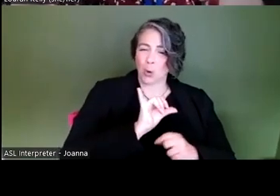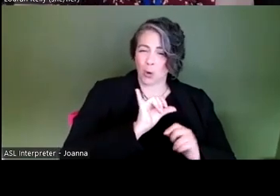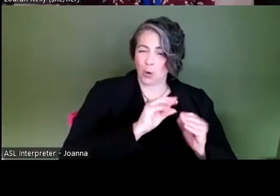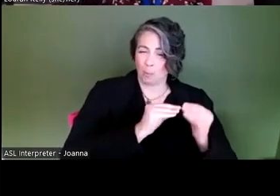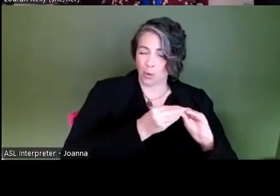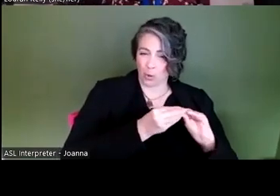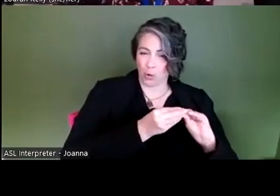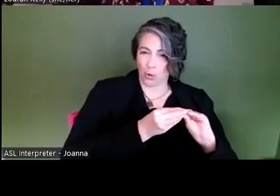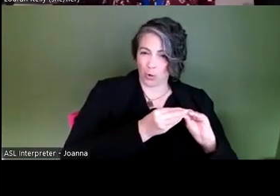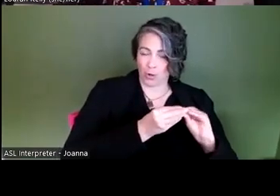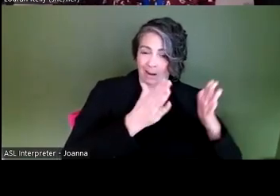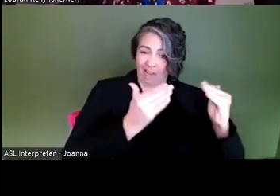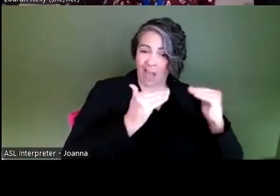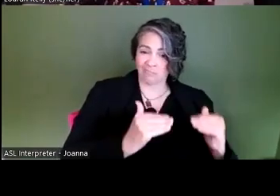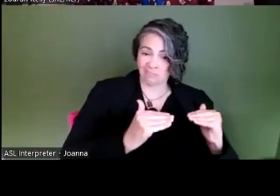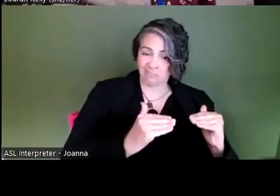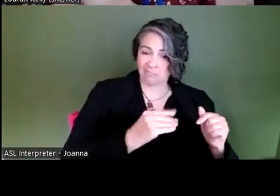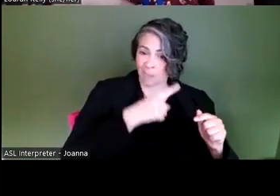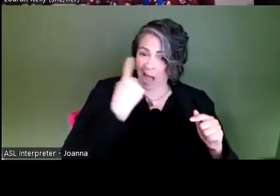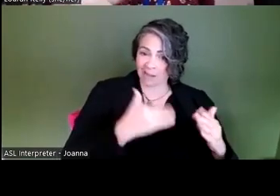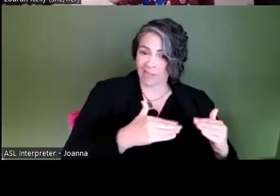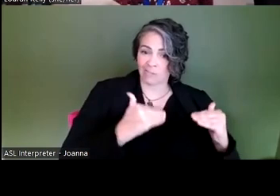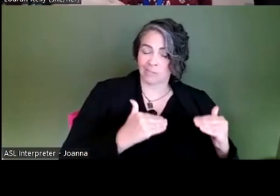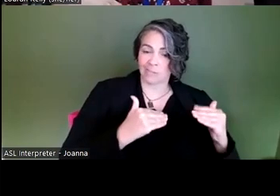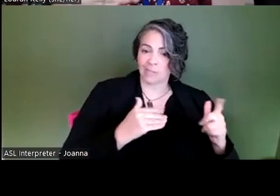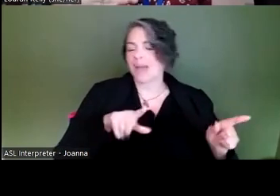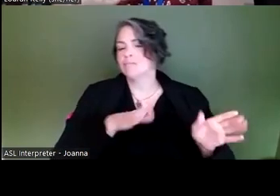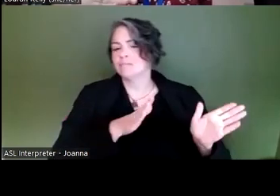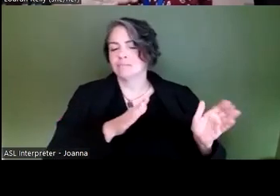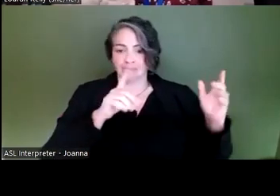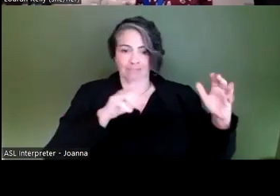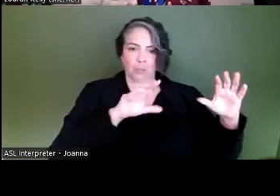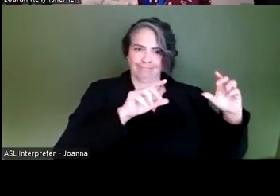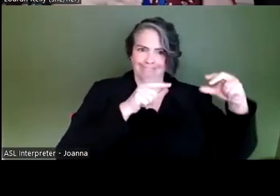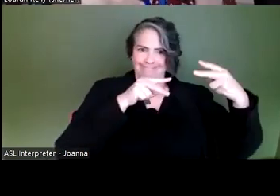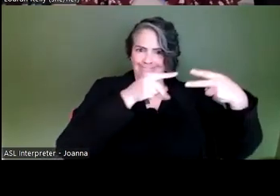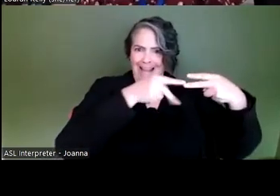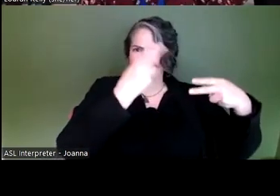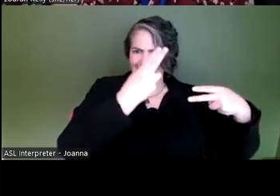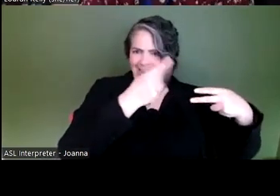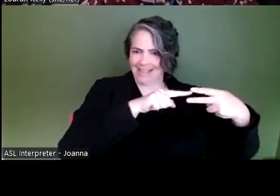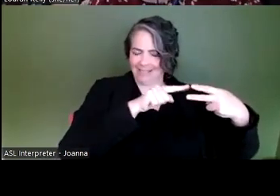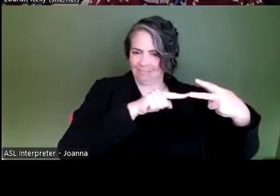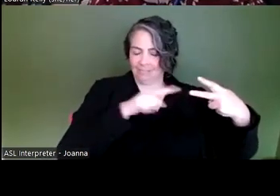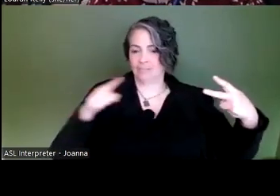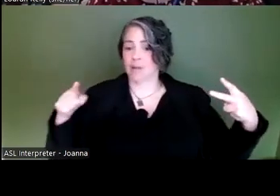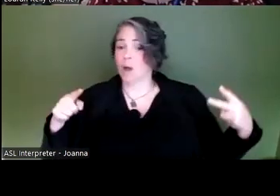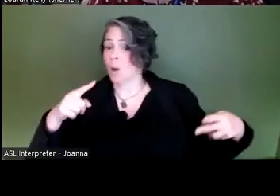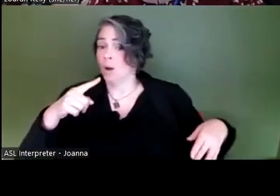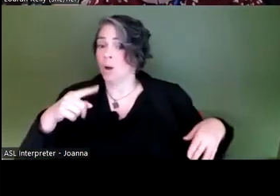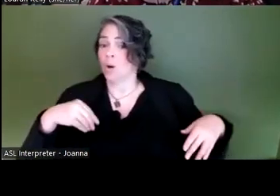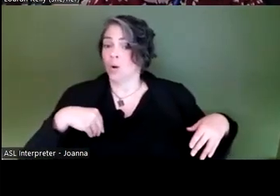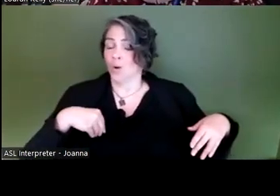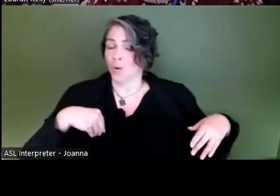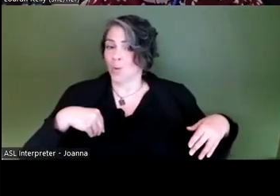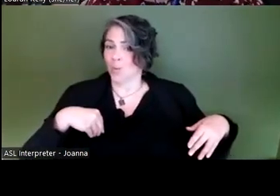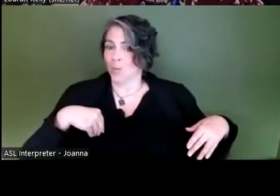followed by white heterosexual women, and then Black or Hispanic heterosexual women.